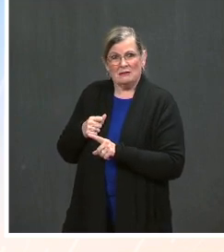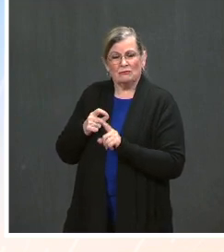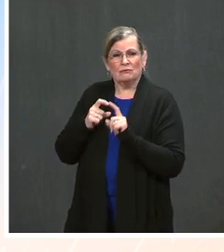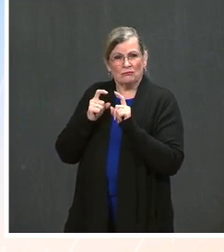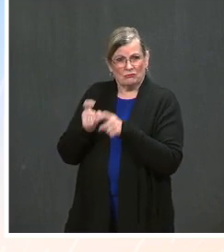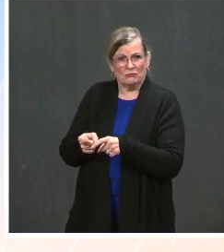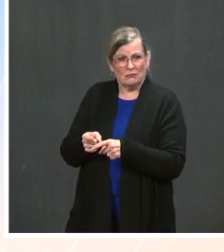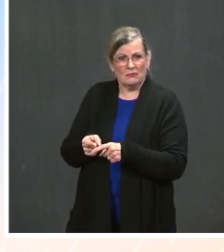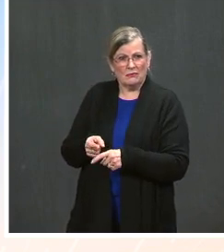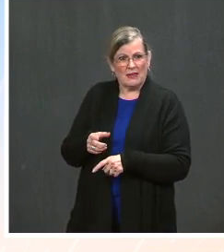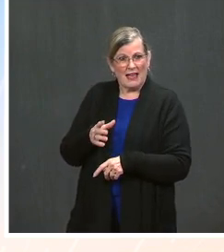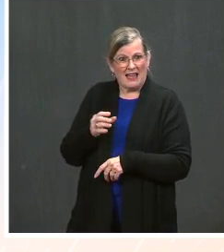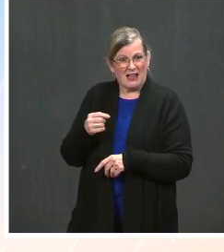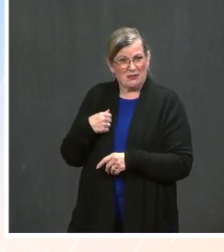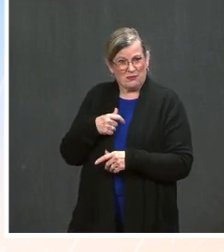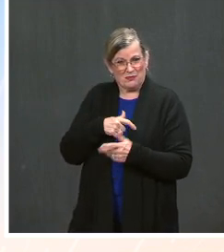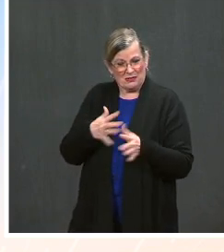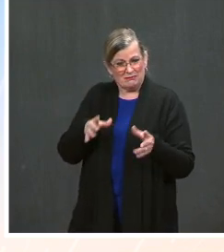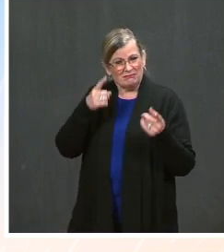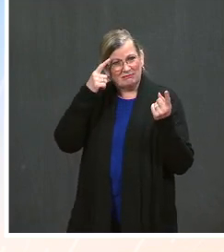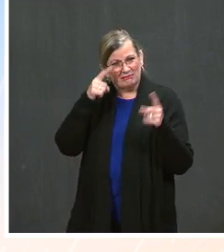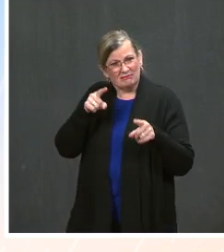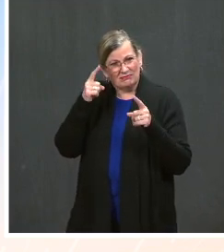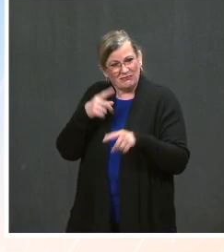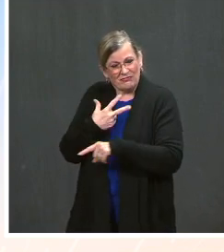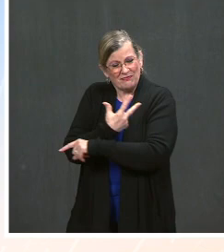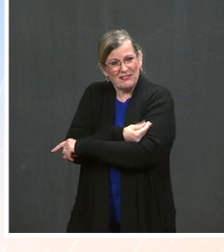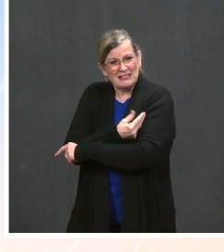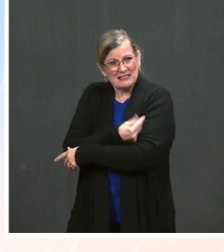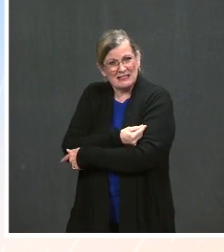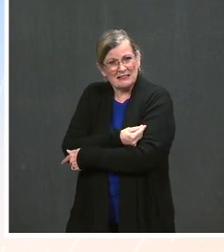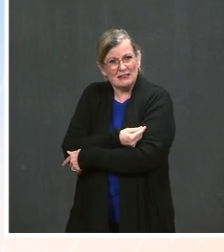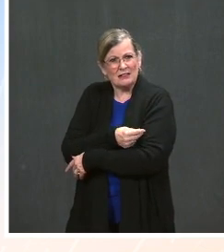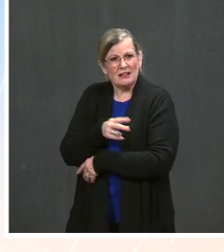And we agree that the vaccine -- the virus, I should say, knows no borders,